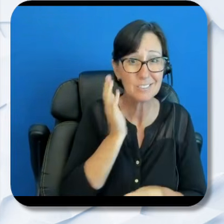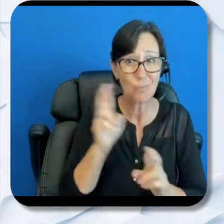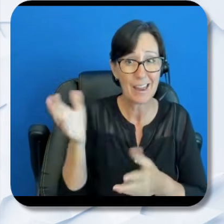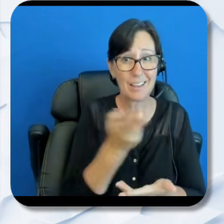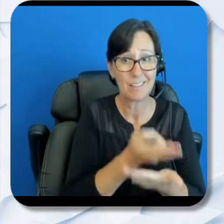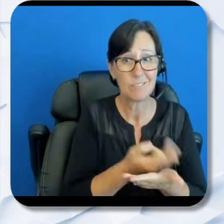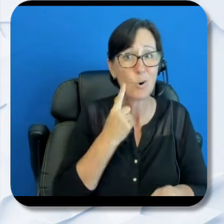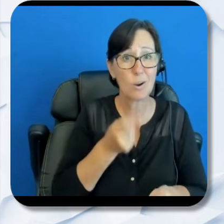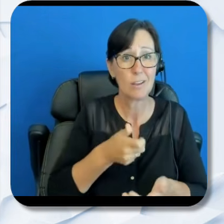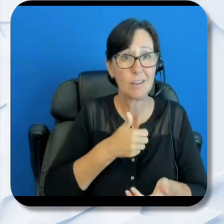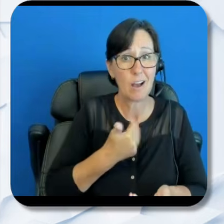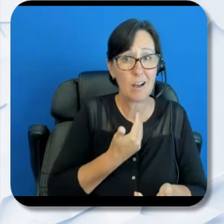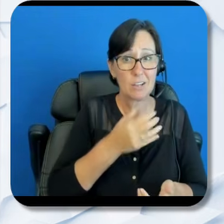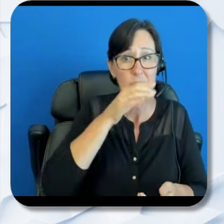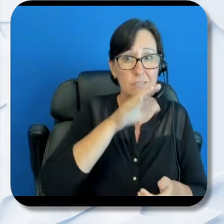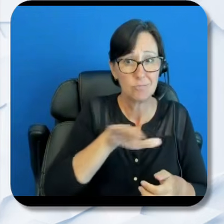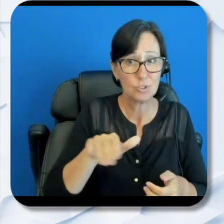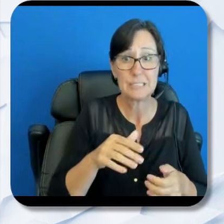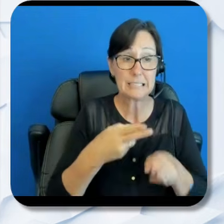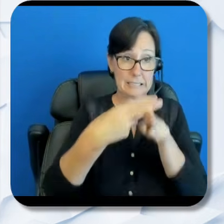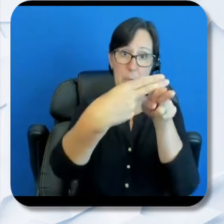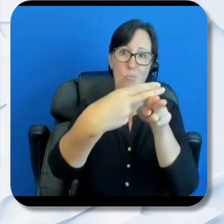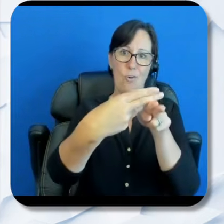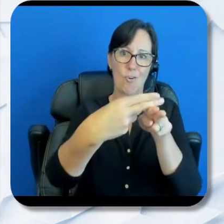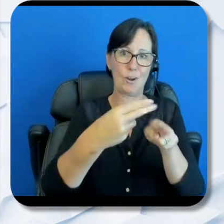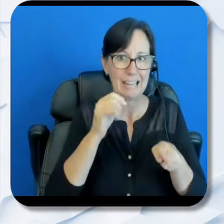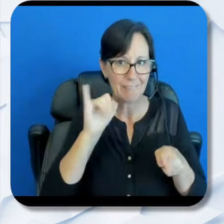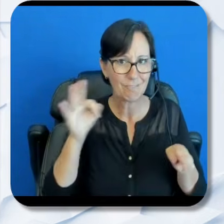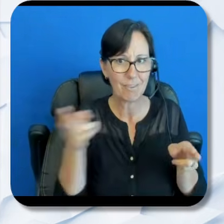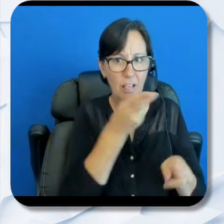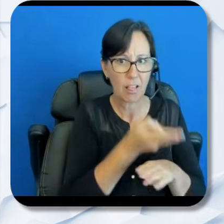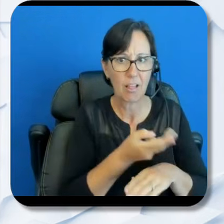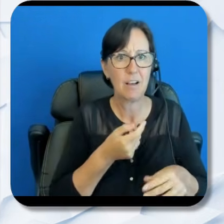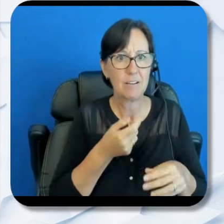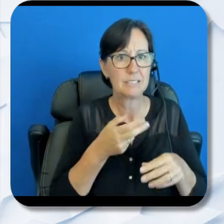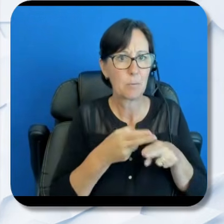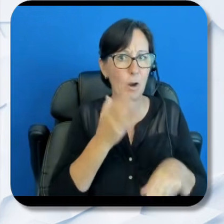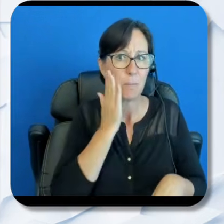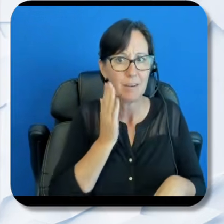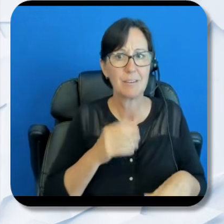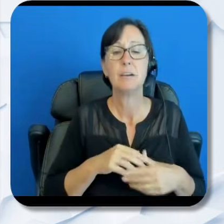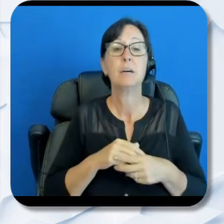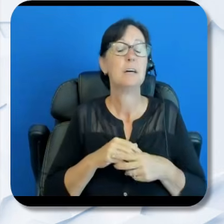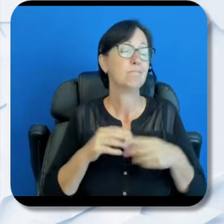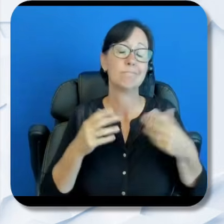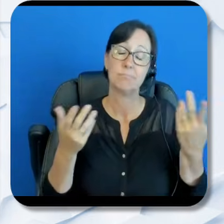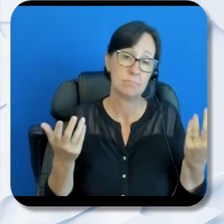And those placements are only temporary. This gap is unacceptable, and it demands action.